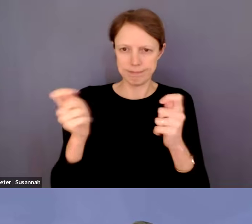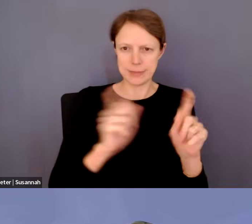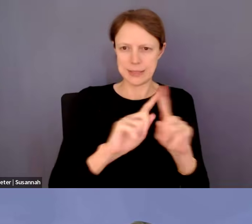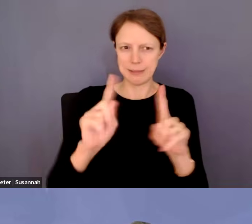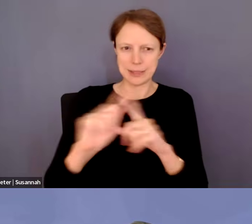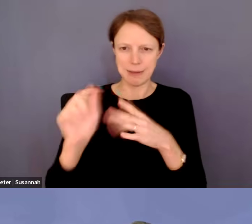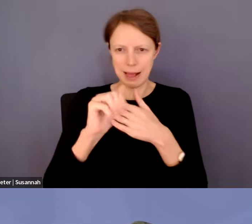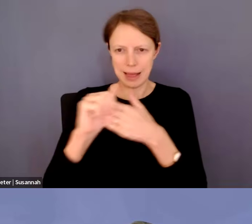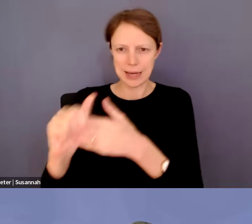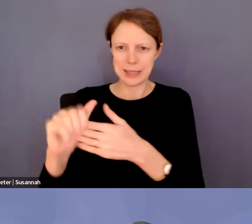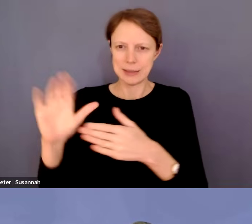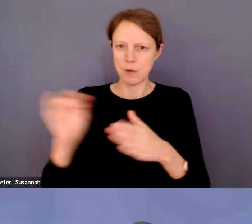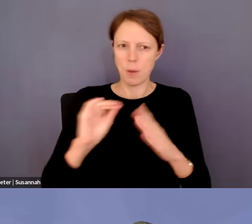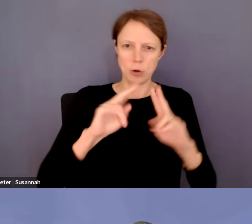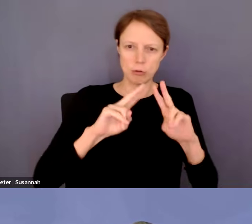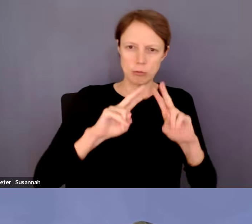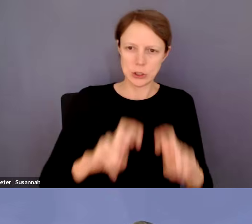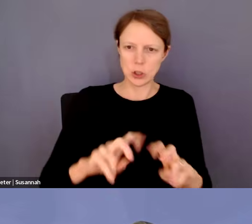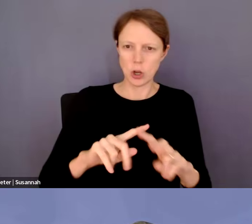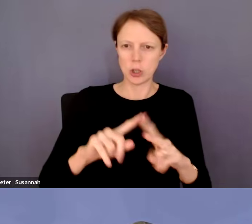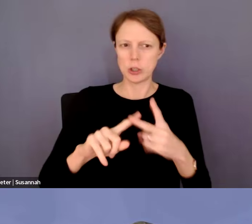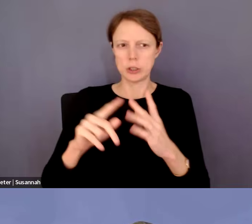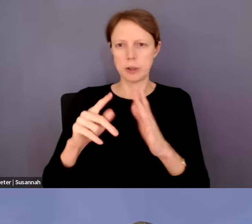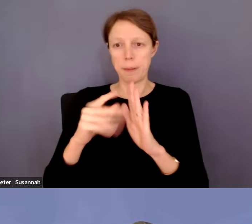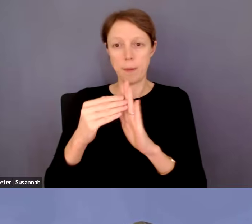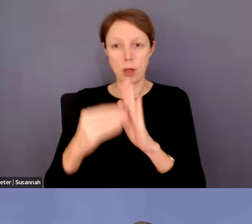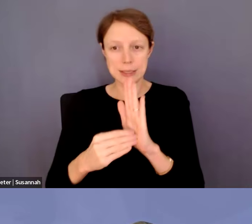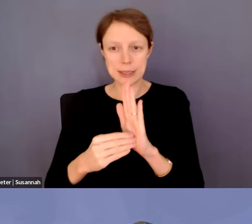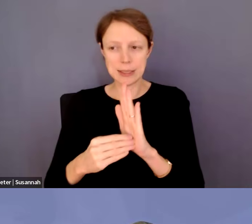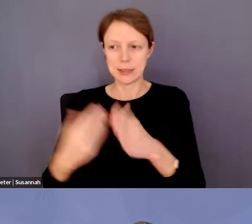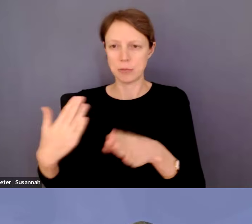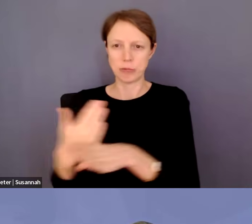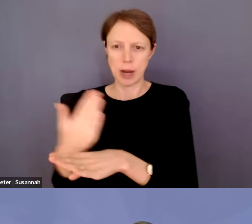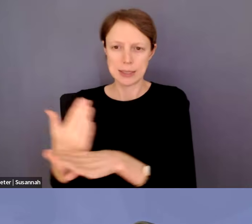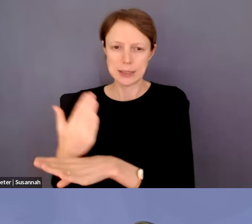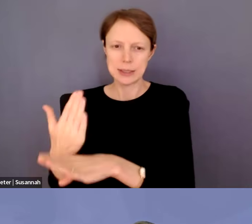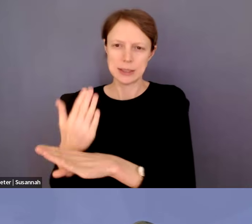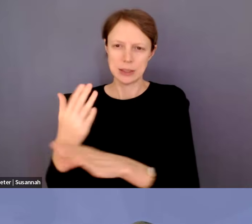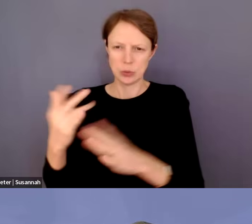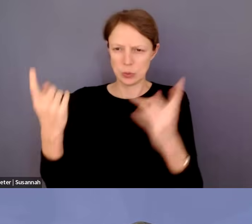research, policy and practice to talk about what Thriving Kids could look like and how it could